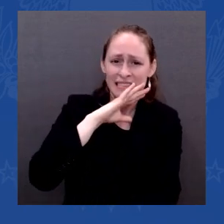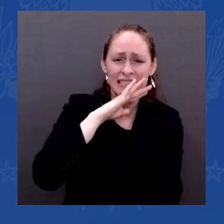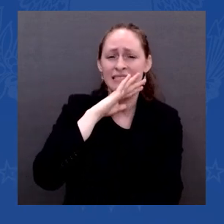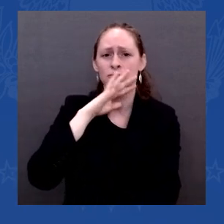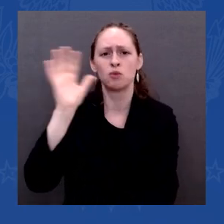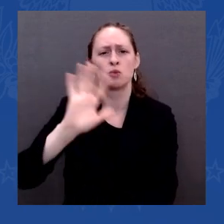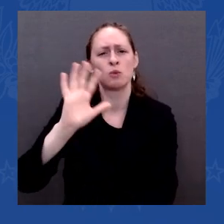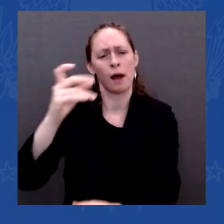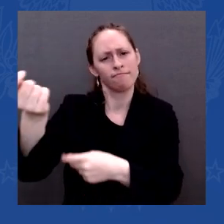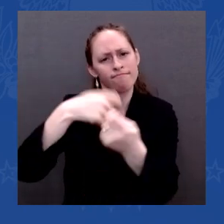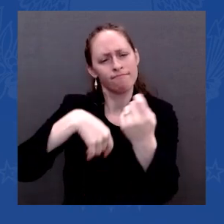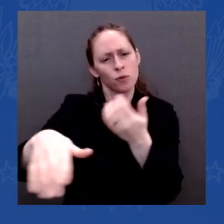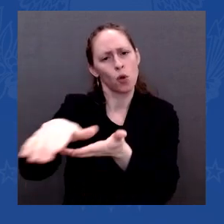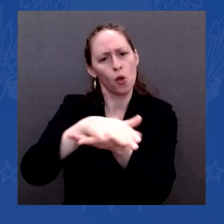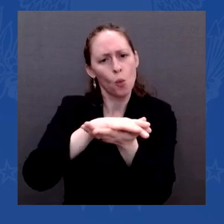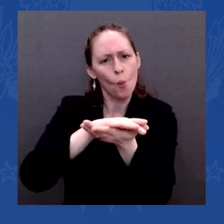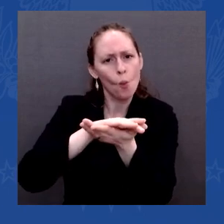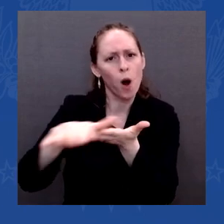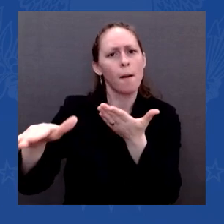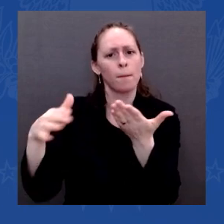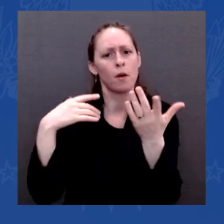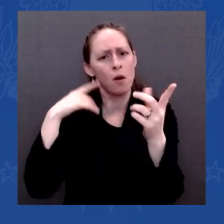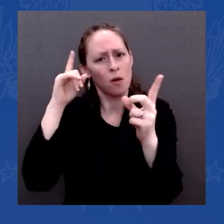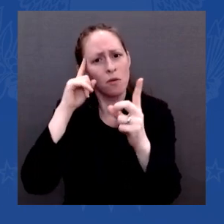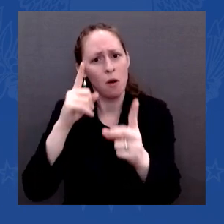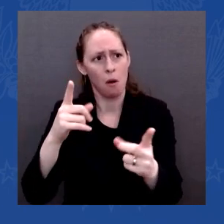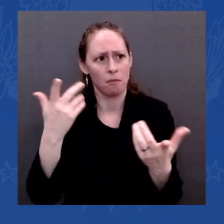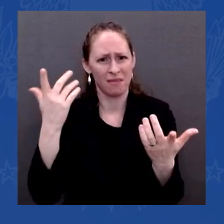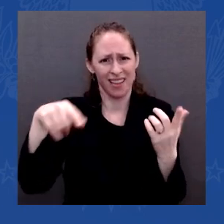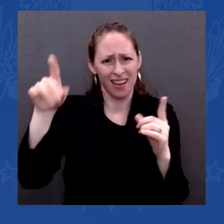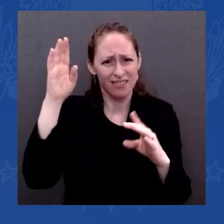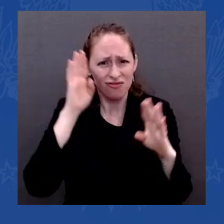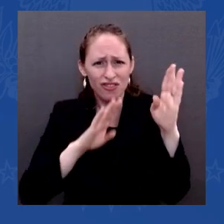city, suburban, urban, or rural areas. Here in Washington,